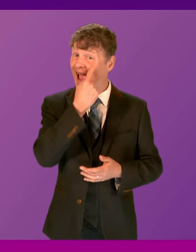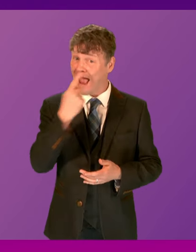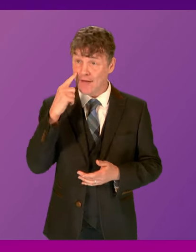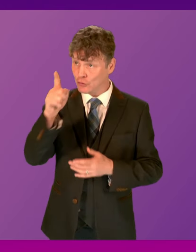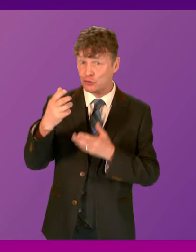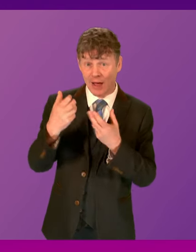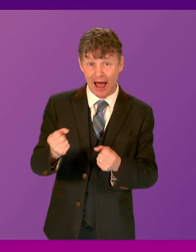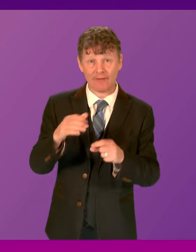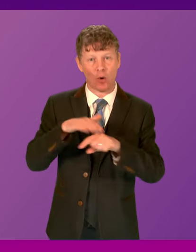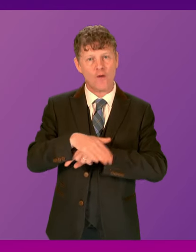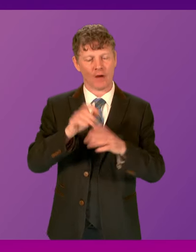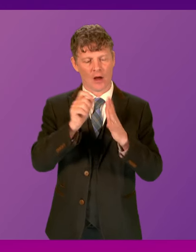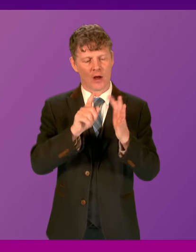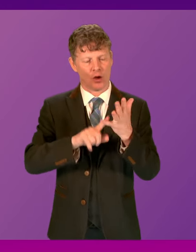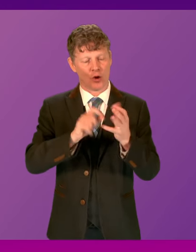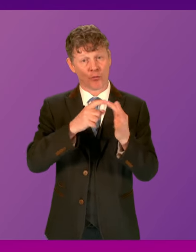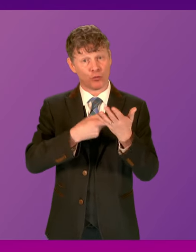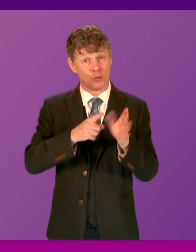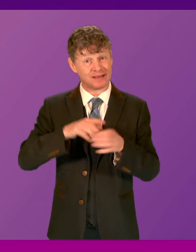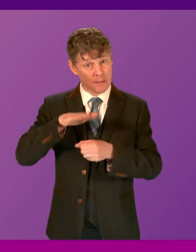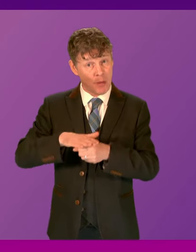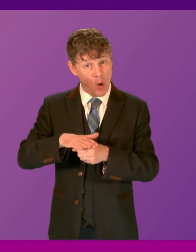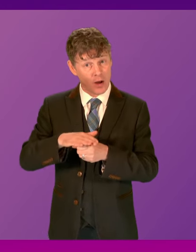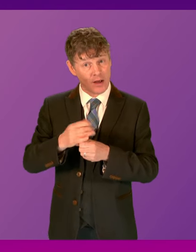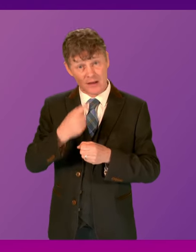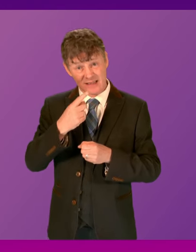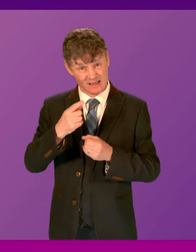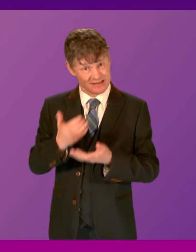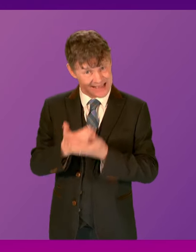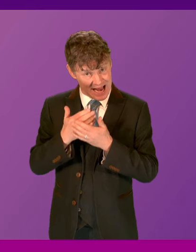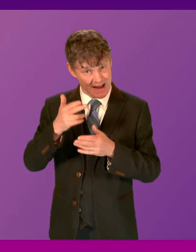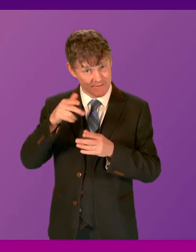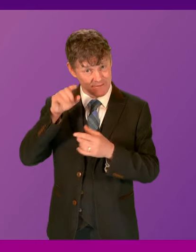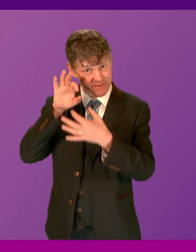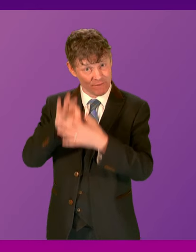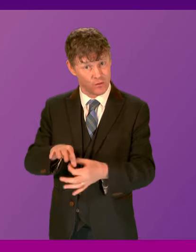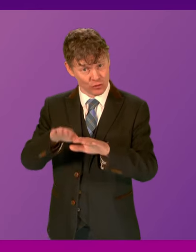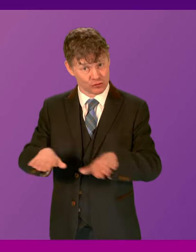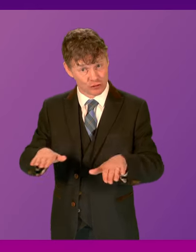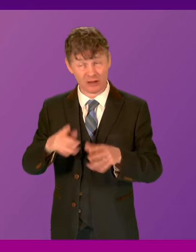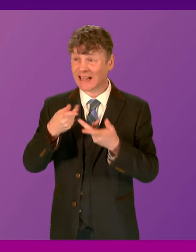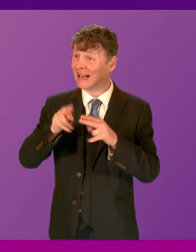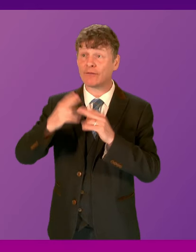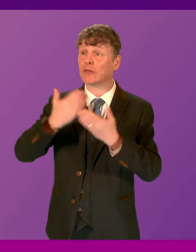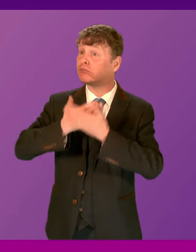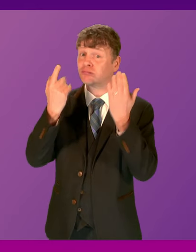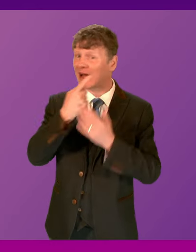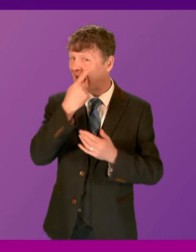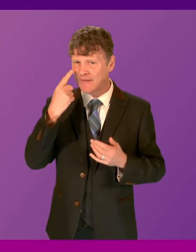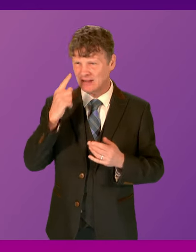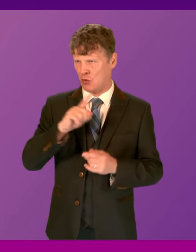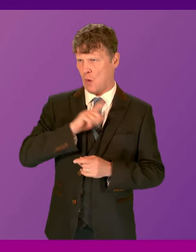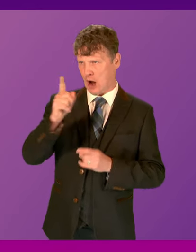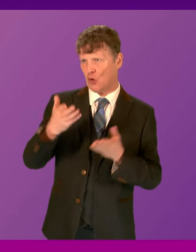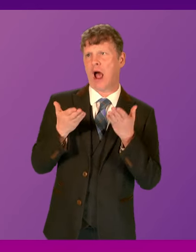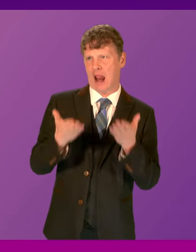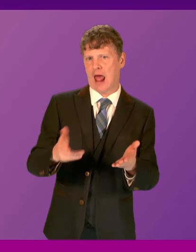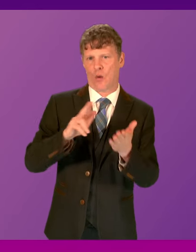puberty blockers are safe for children? If his Government does not have any evidence, why is he allowing national health service boards to prescribe them?